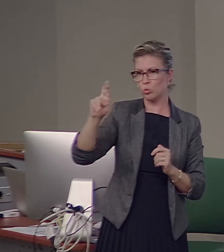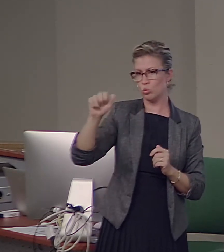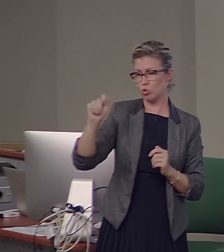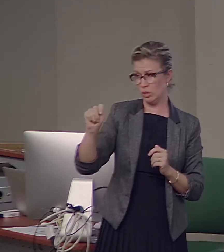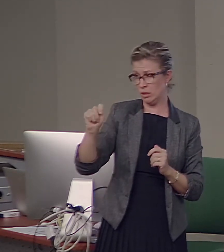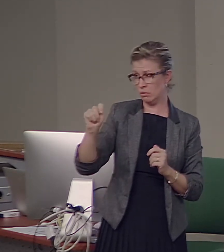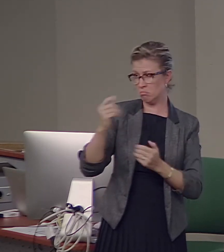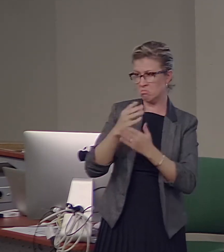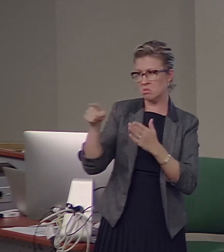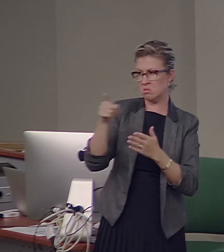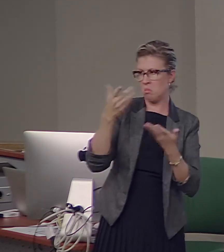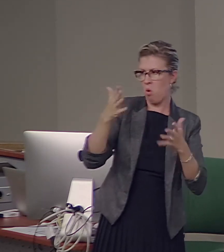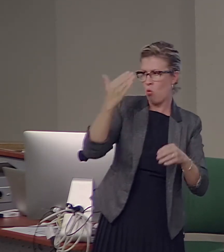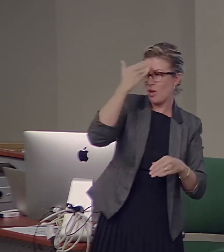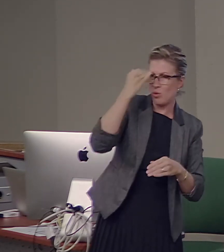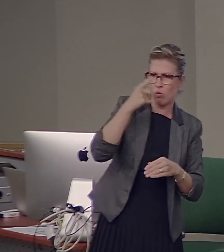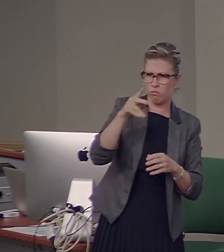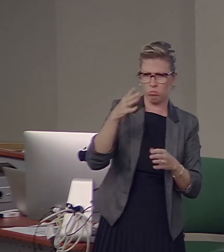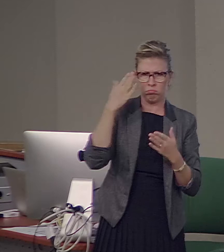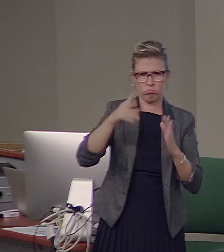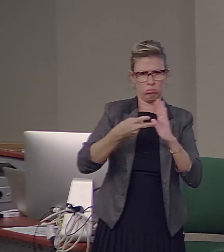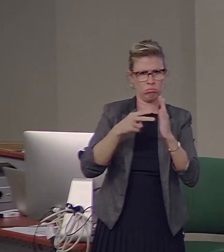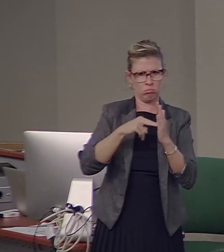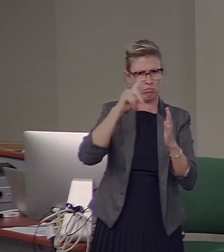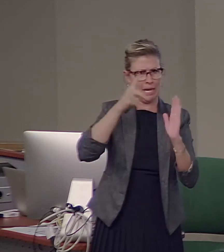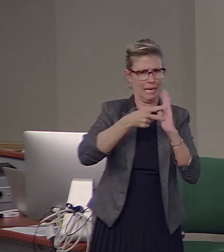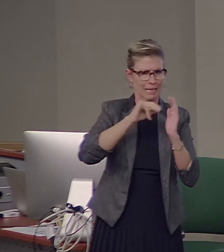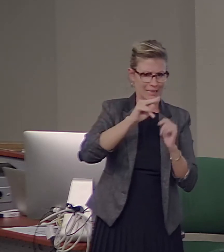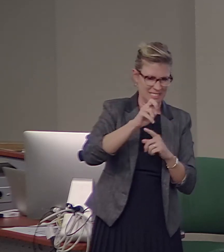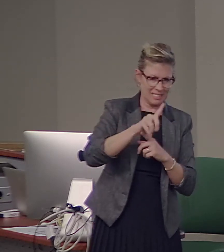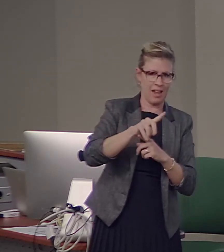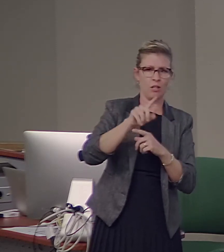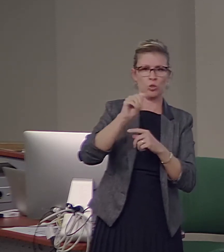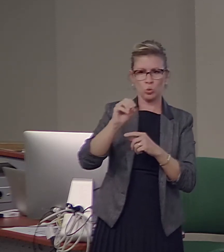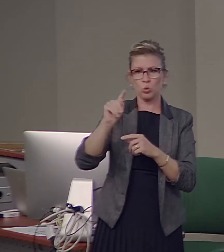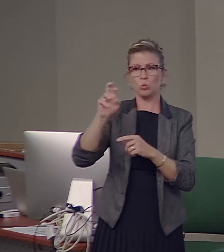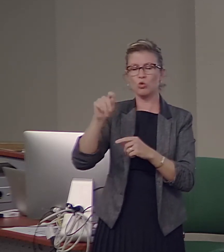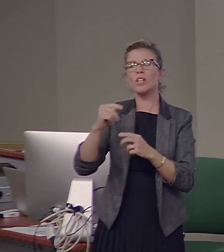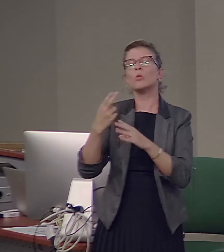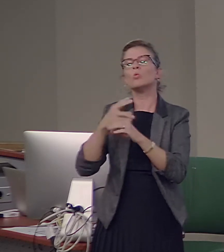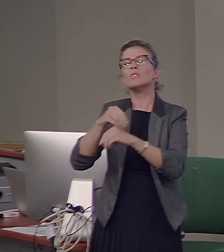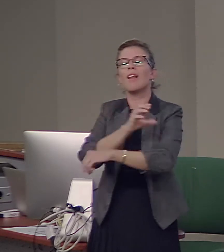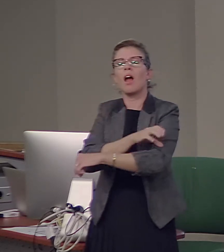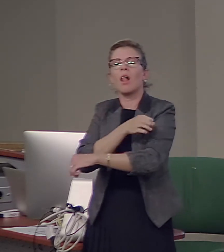who are not let me tell you what it is, it's something which is used in clinical trials.